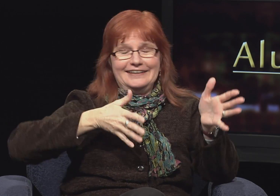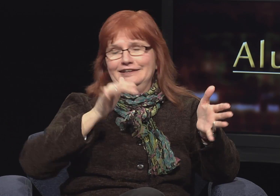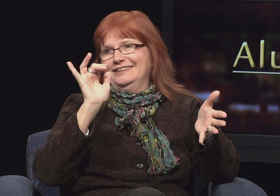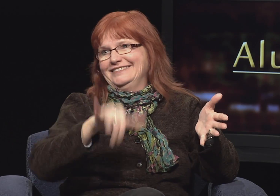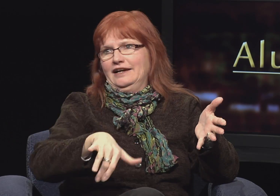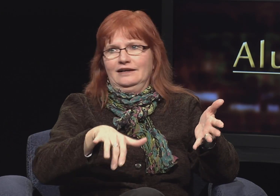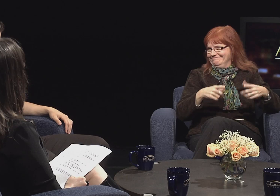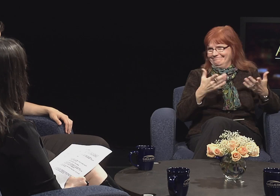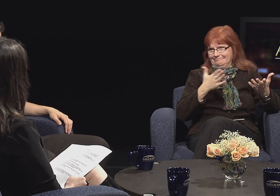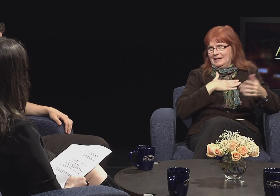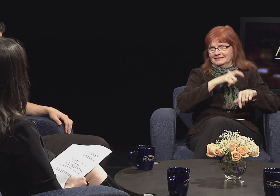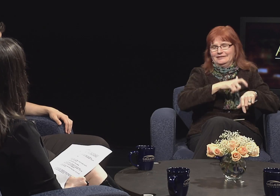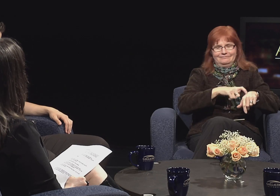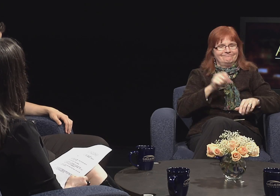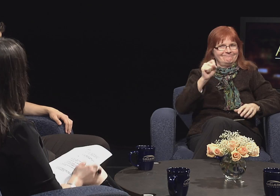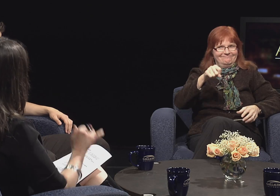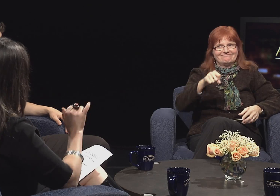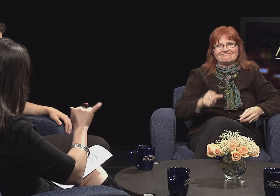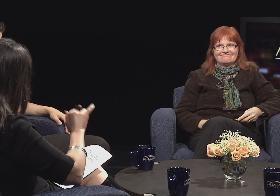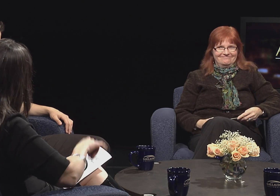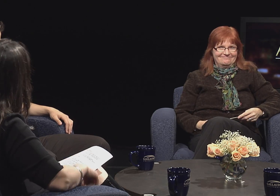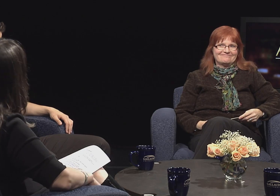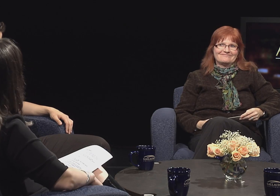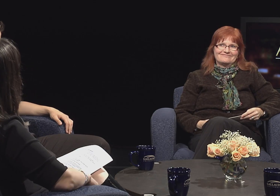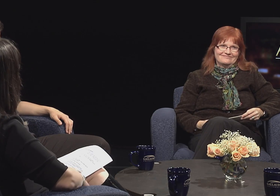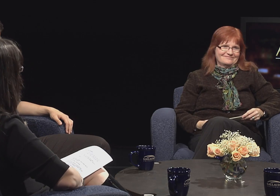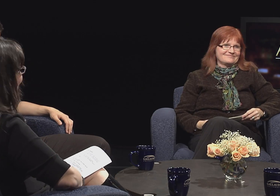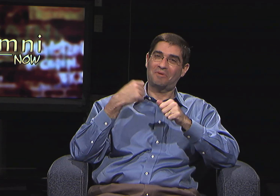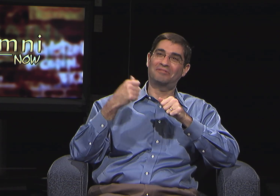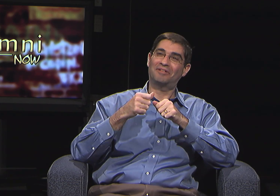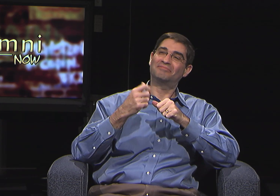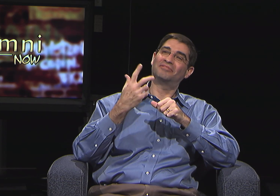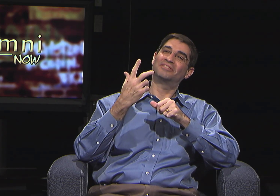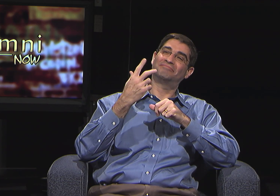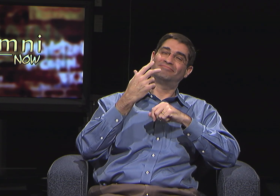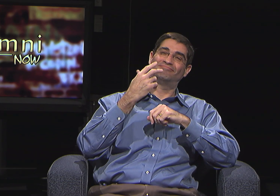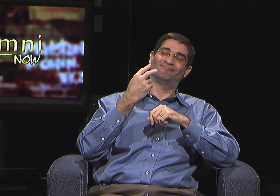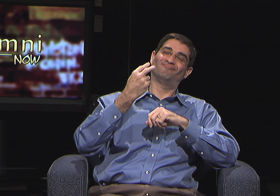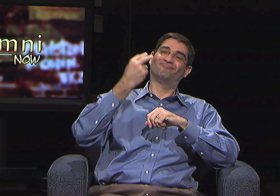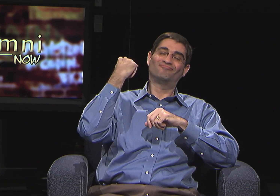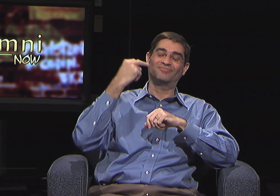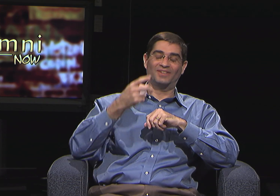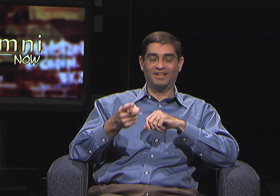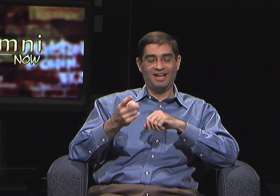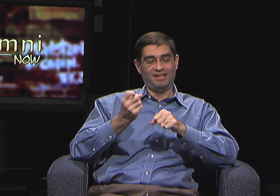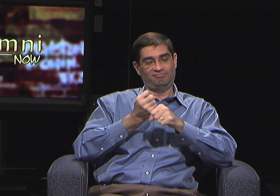and a lot of other activities when I was a student. One of my favorite memories of HMB is that,